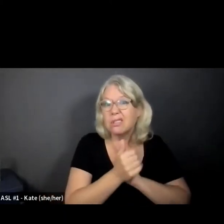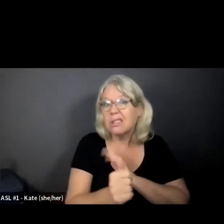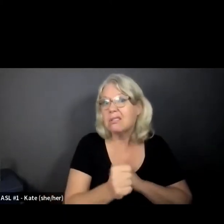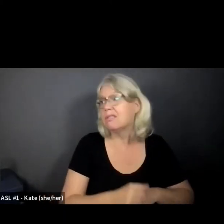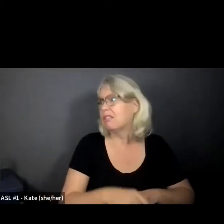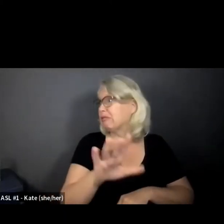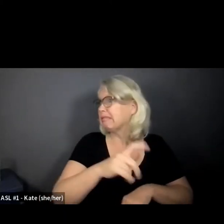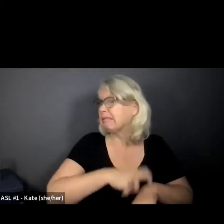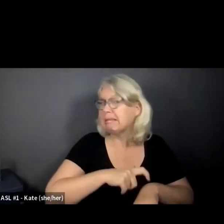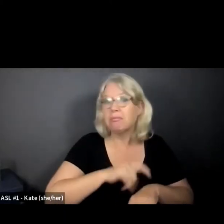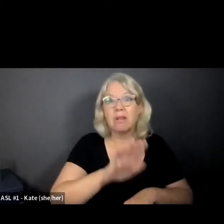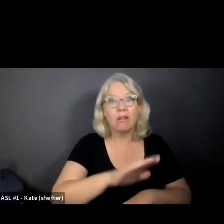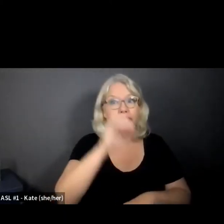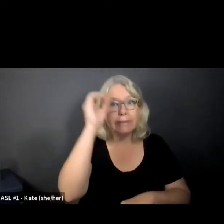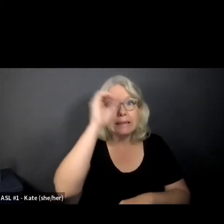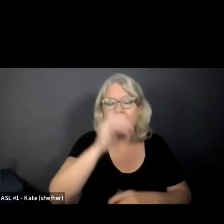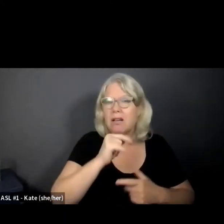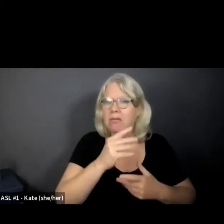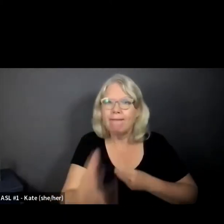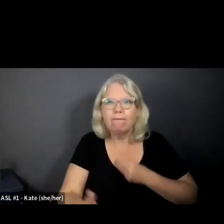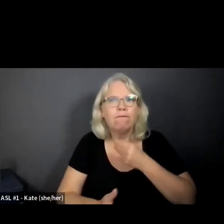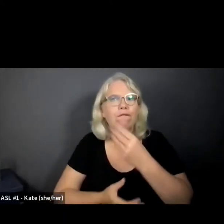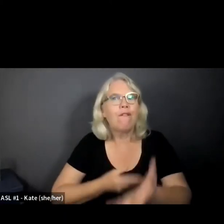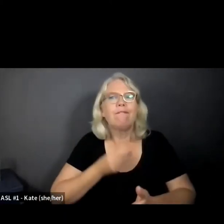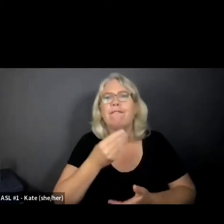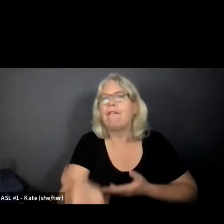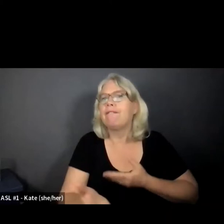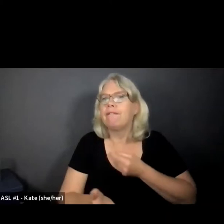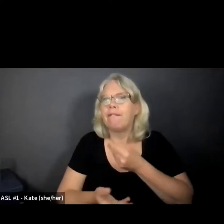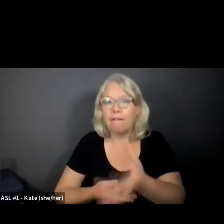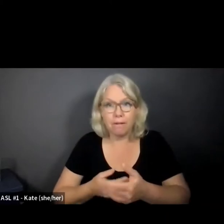THEY DO THAT IN MATTERS THAT CAN BE CHALLENGING.